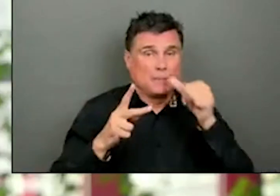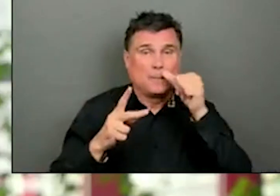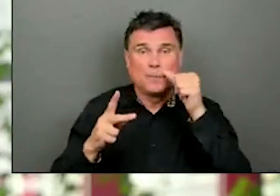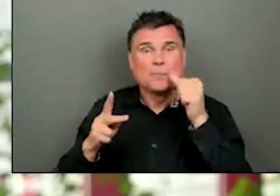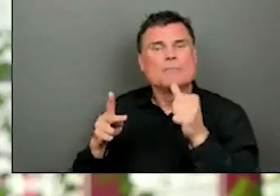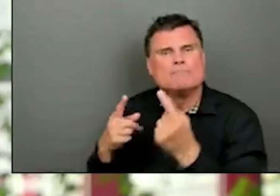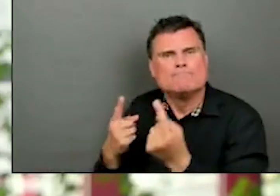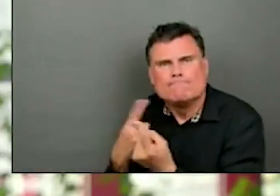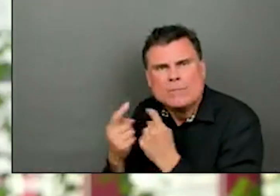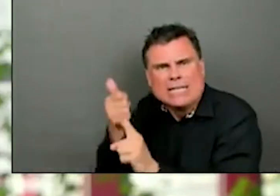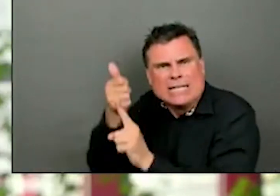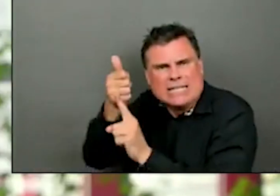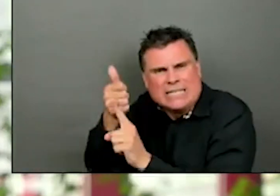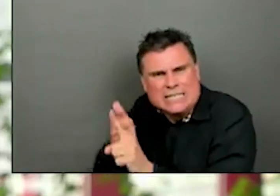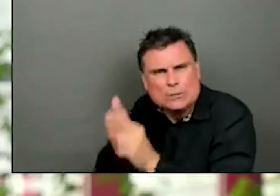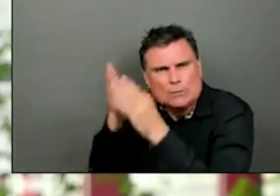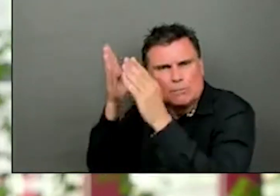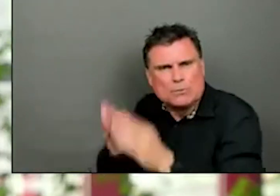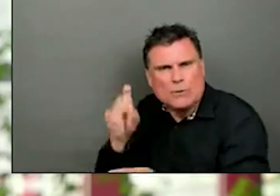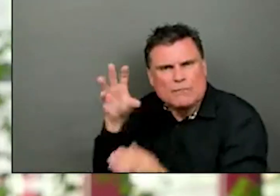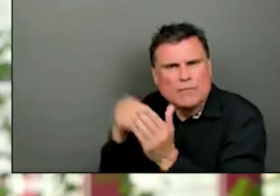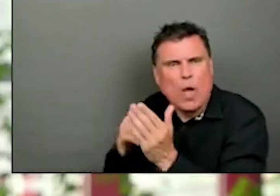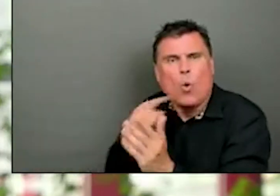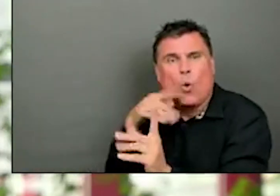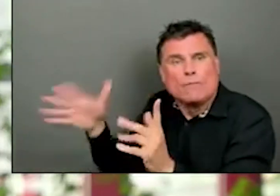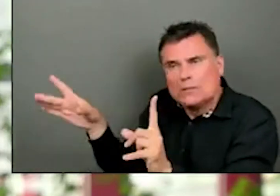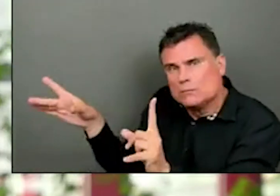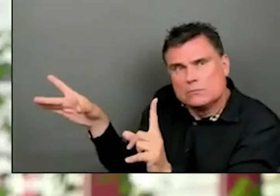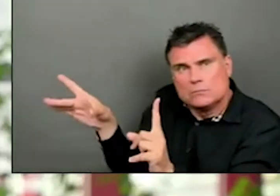a lot about how this virus is transmitted and the things that we need to do